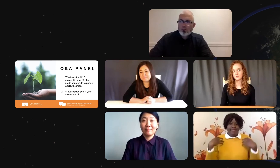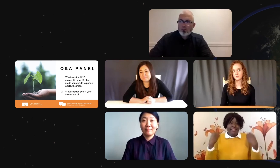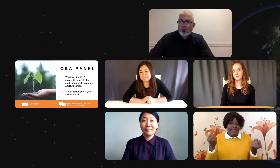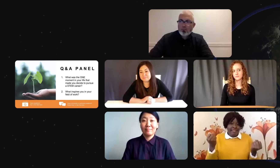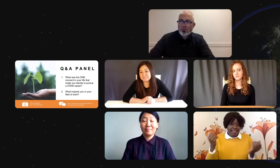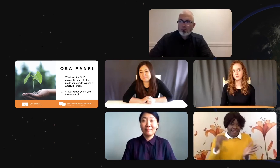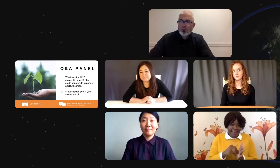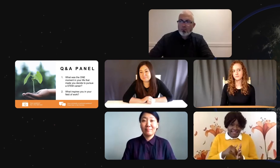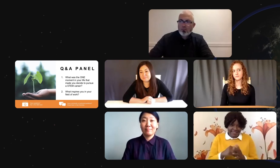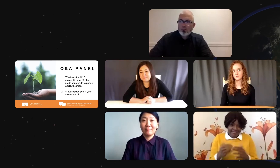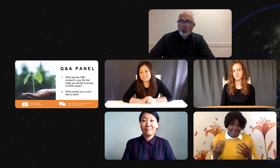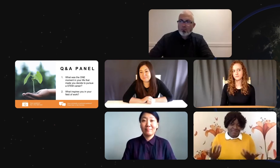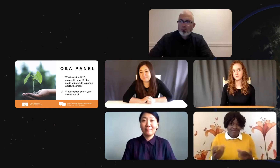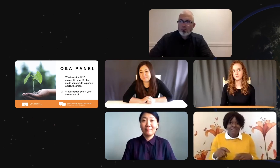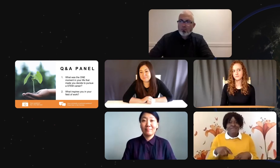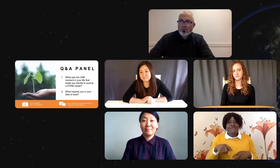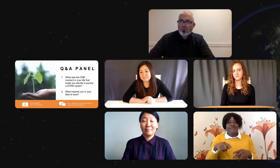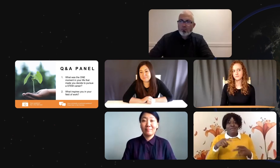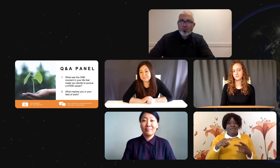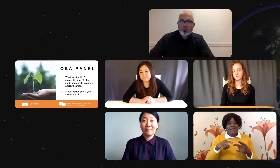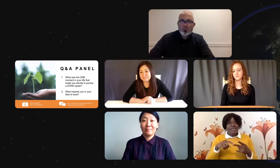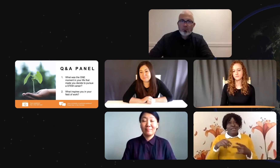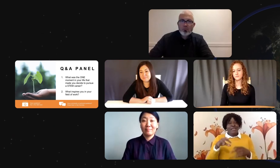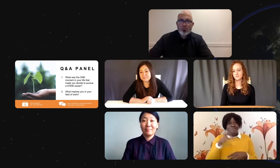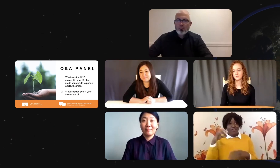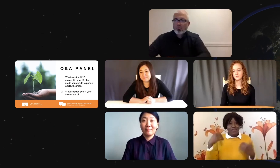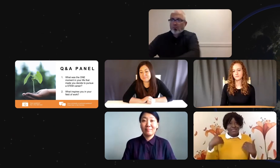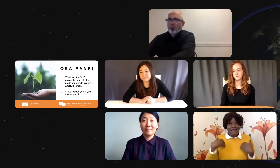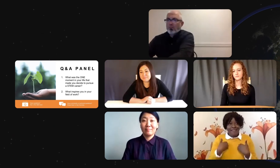Reduce our illness and become healthy.